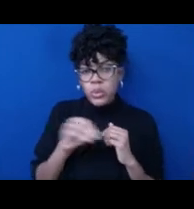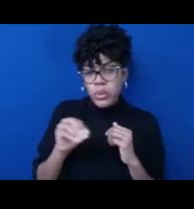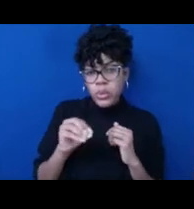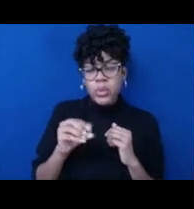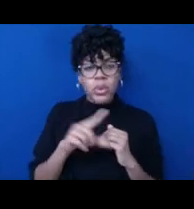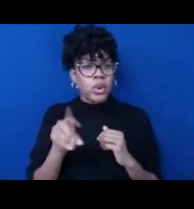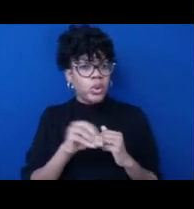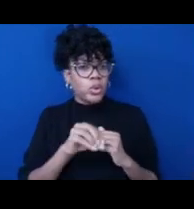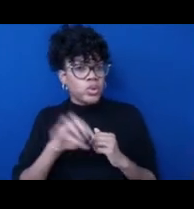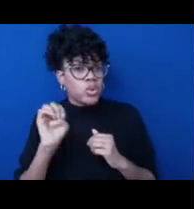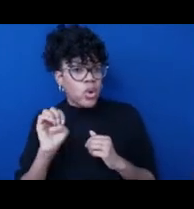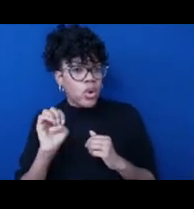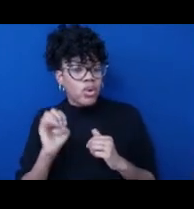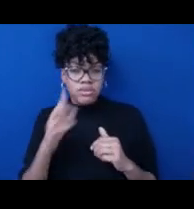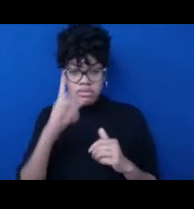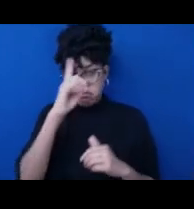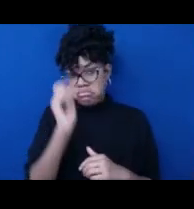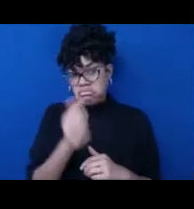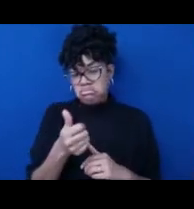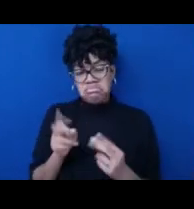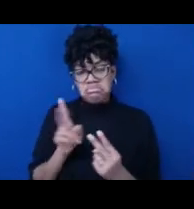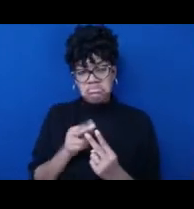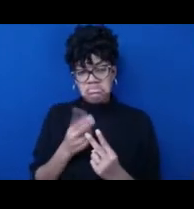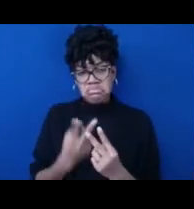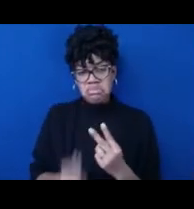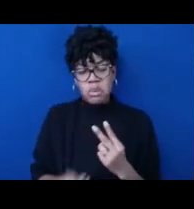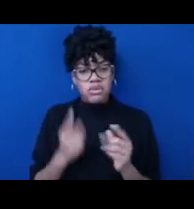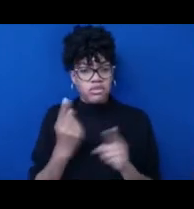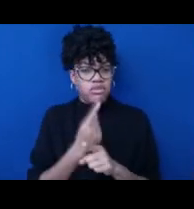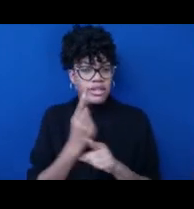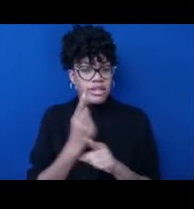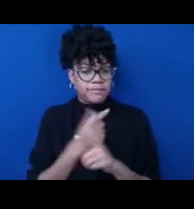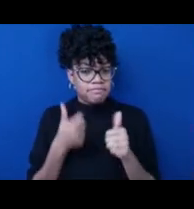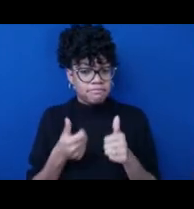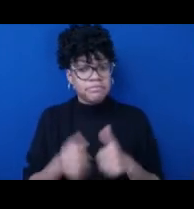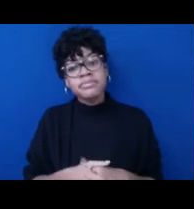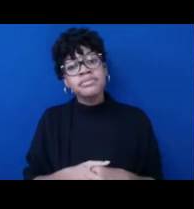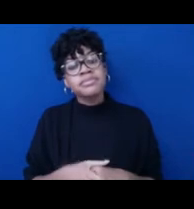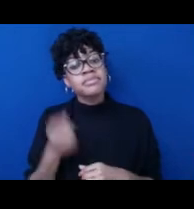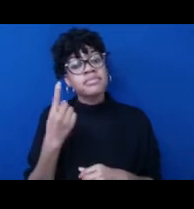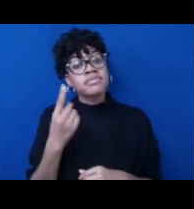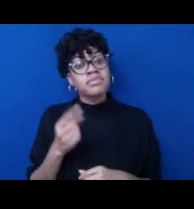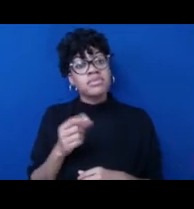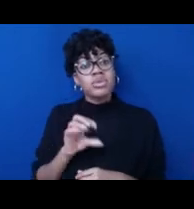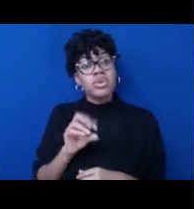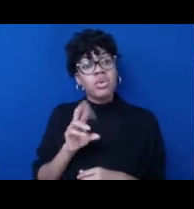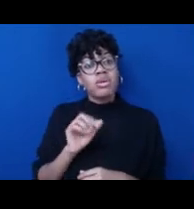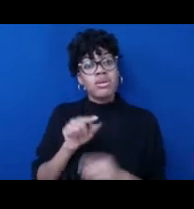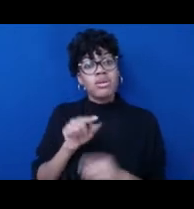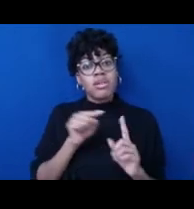Either way is correct. So the coral polyp actually invites the zooxanthellae